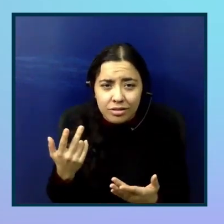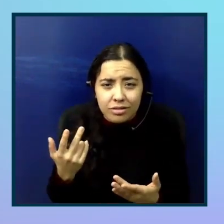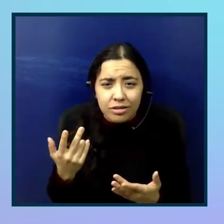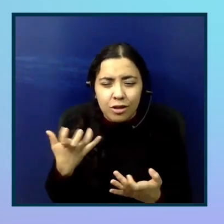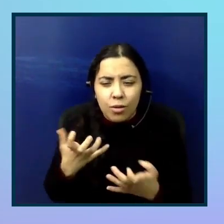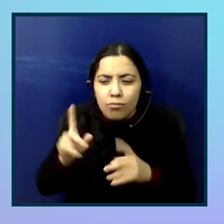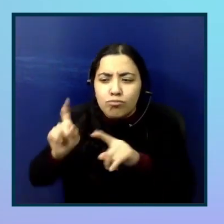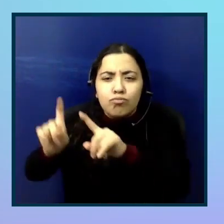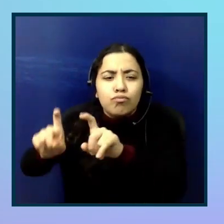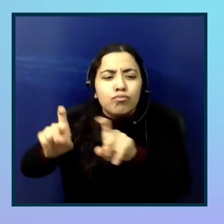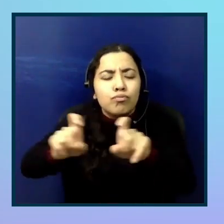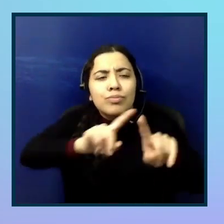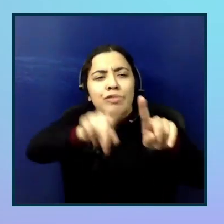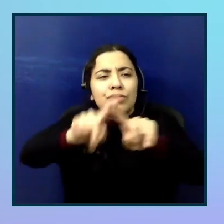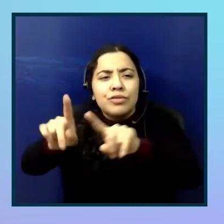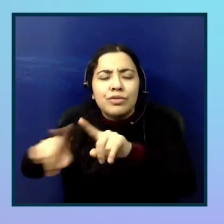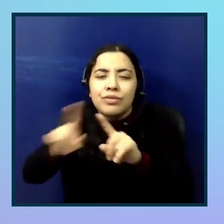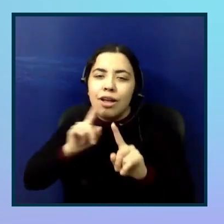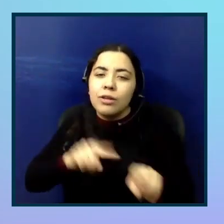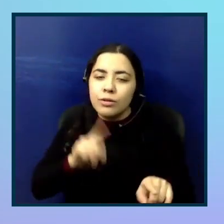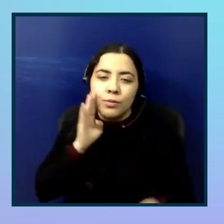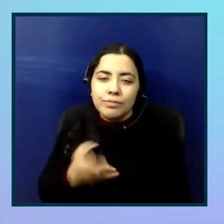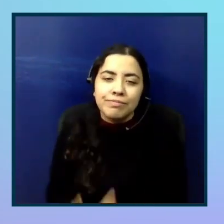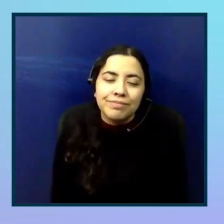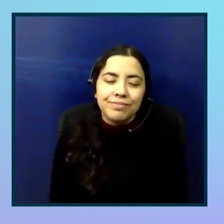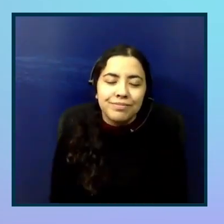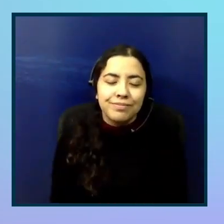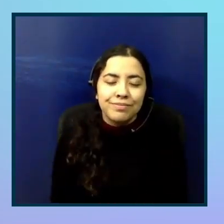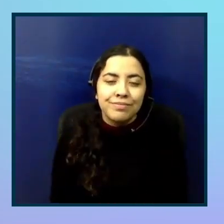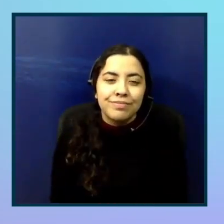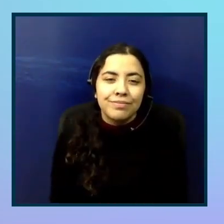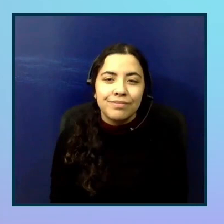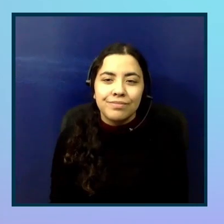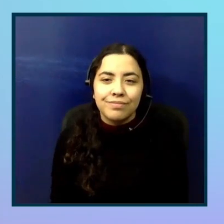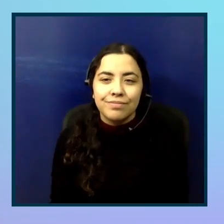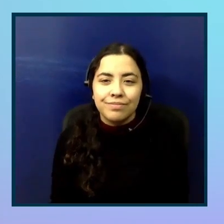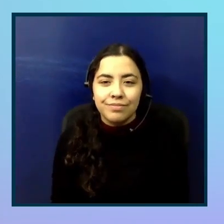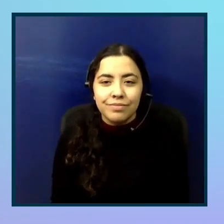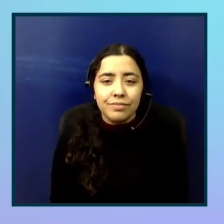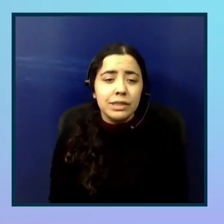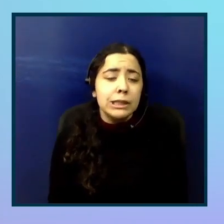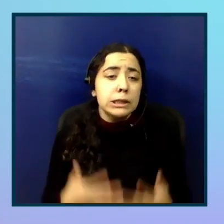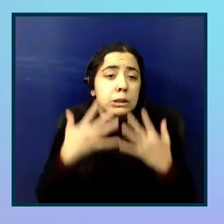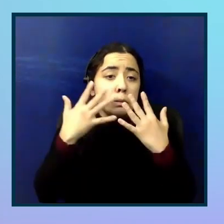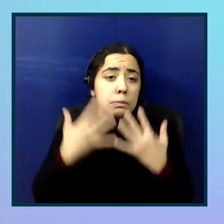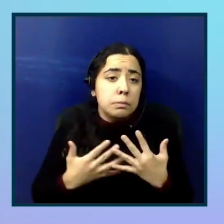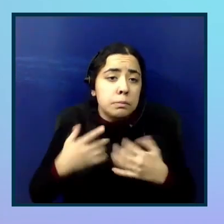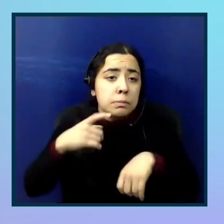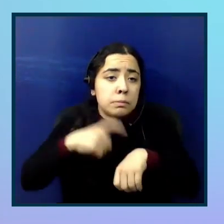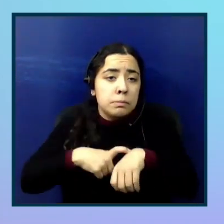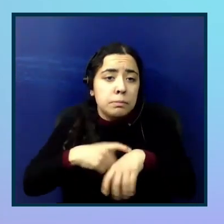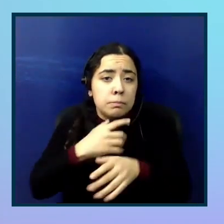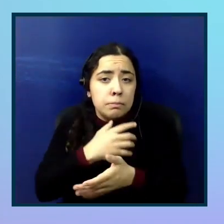You'll get your answer that way. This is cool. Awesome. Well, unfortunately, we've come to the end of our session.